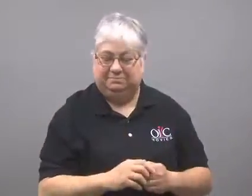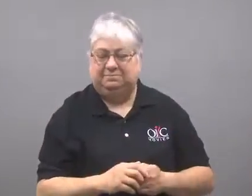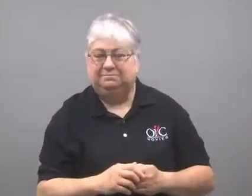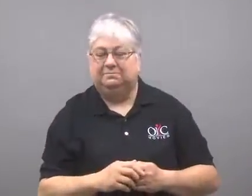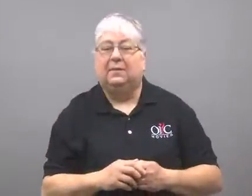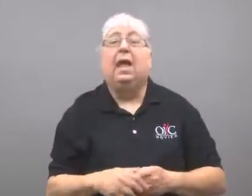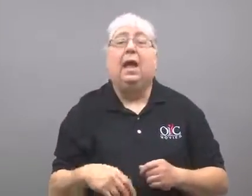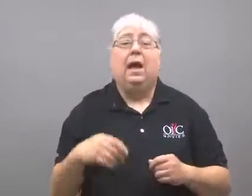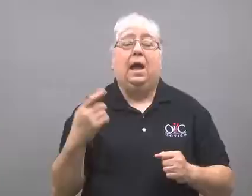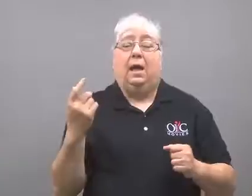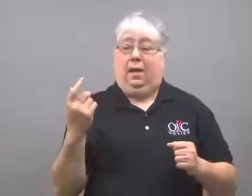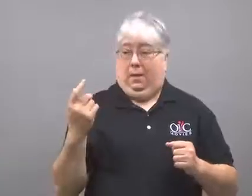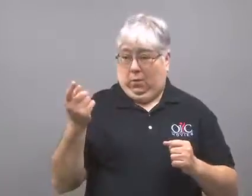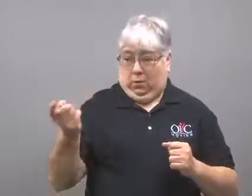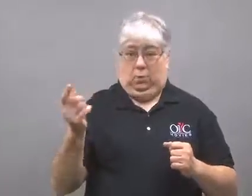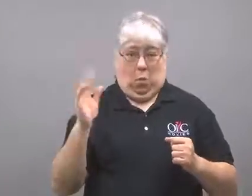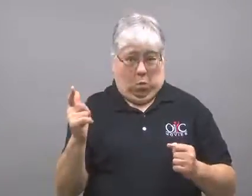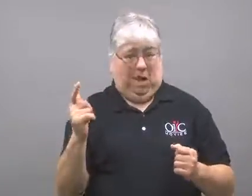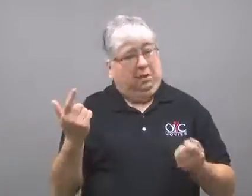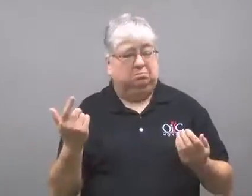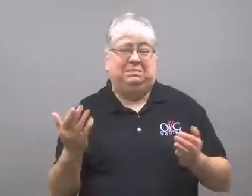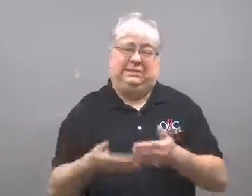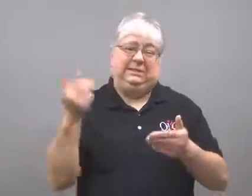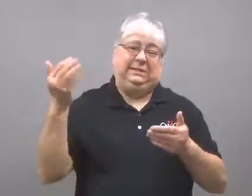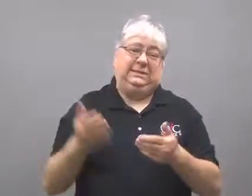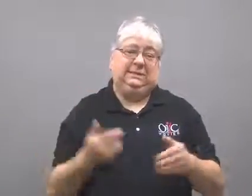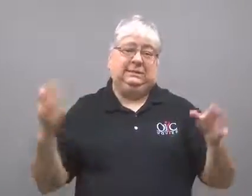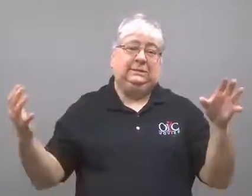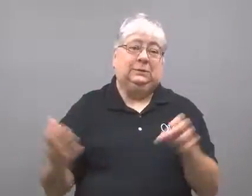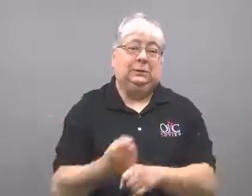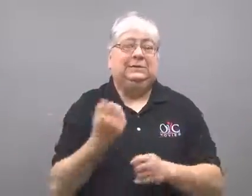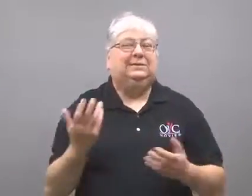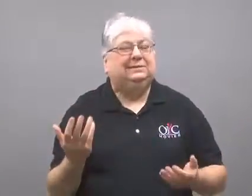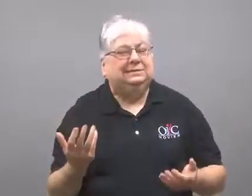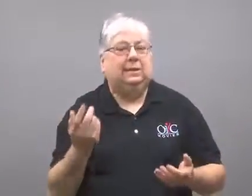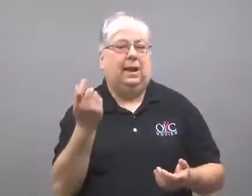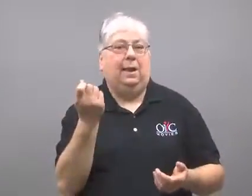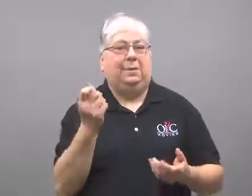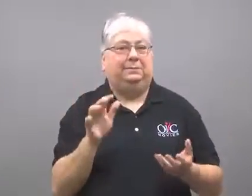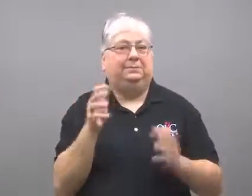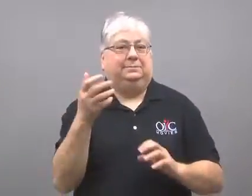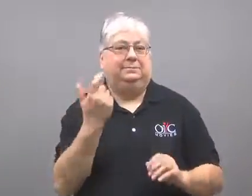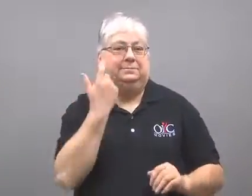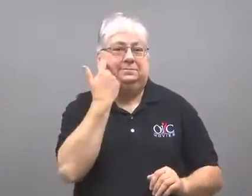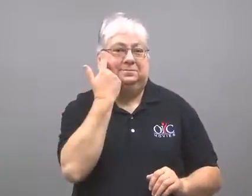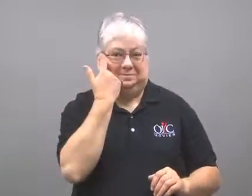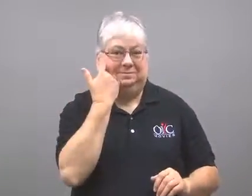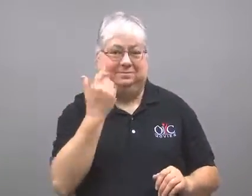It may not be an easy win for her due to recent events.